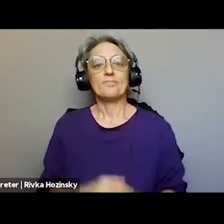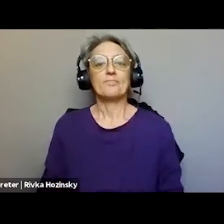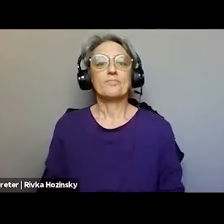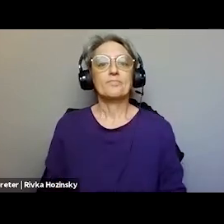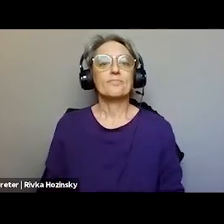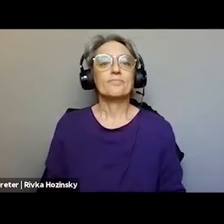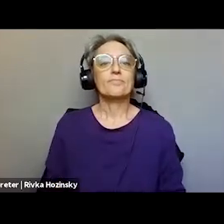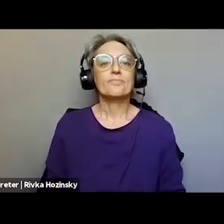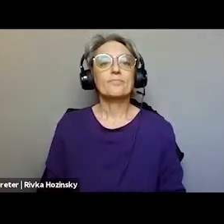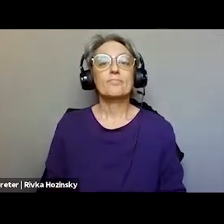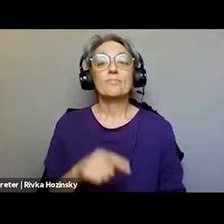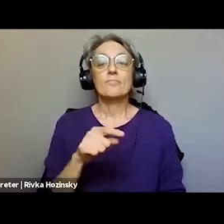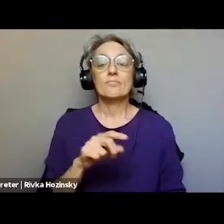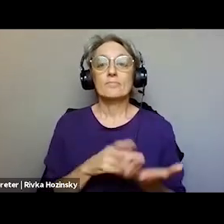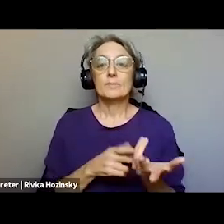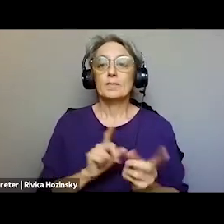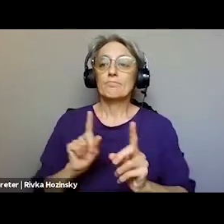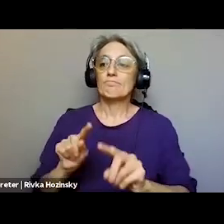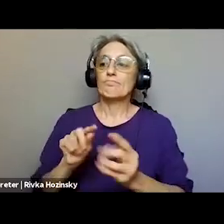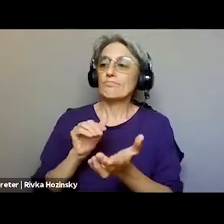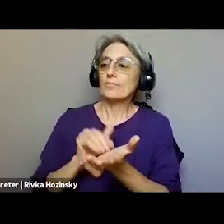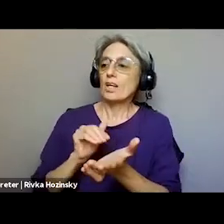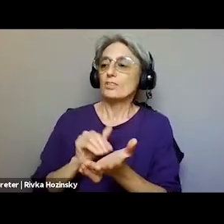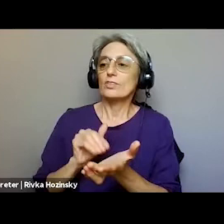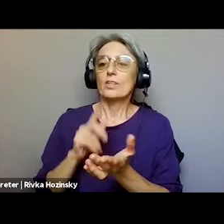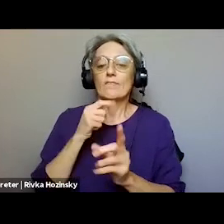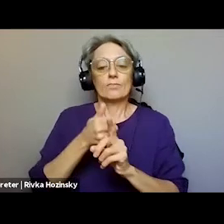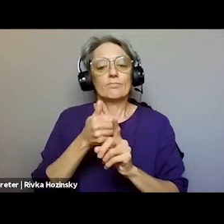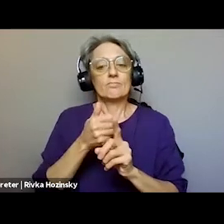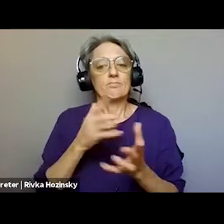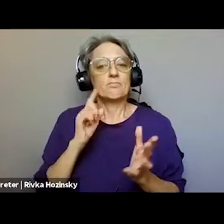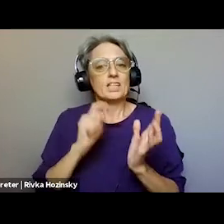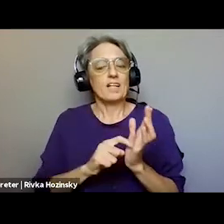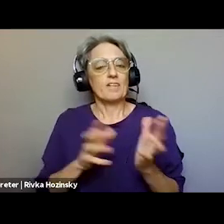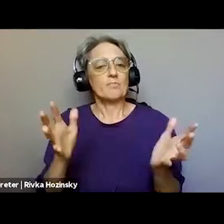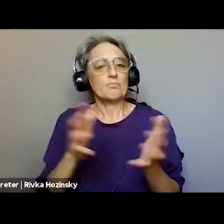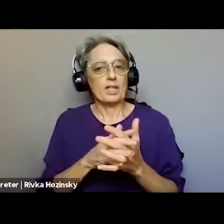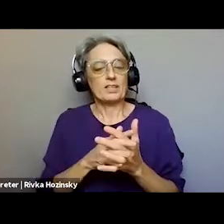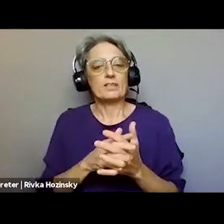healthcare providers for a person that has an identified pregnancy from the time of pregnancy